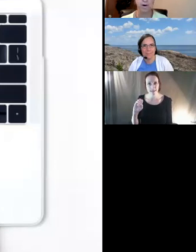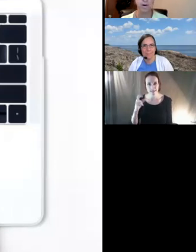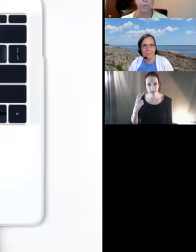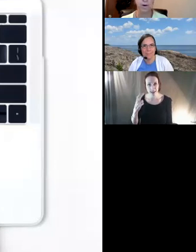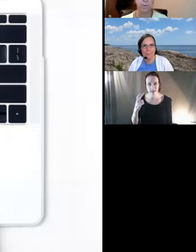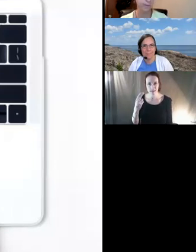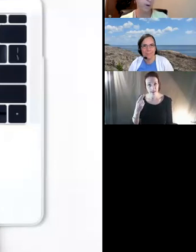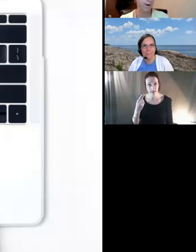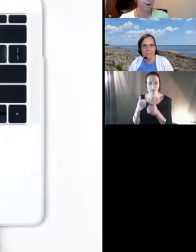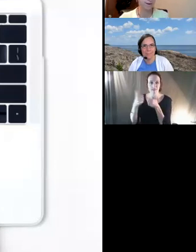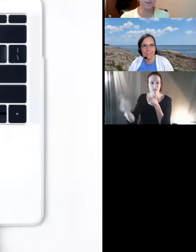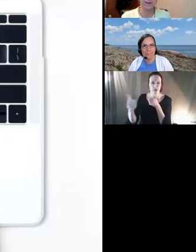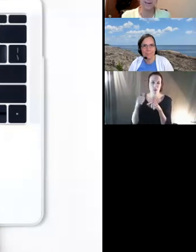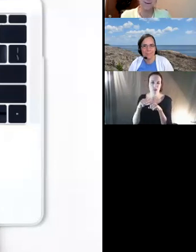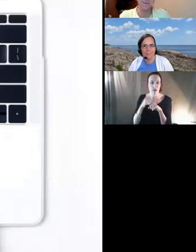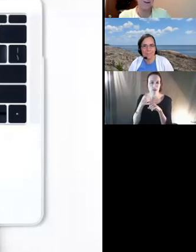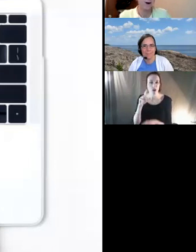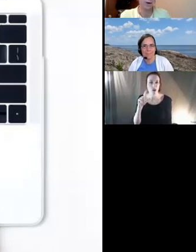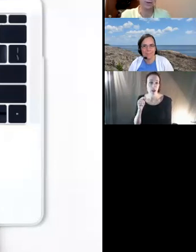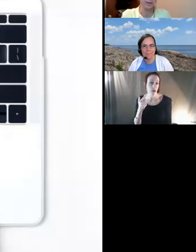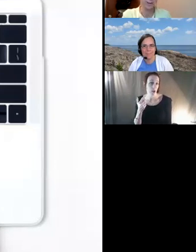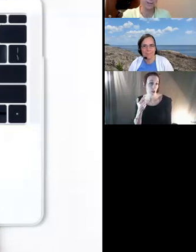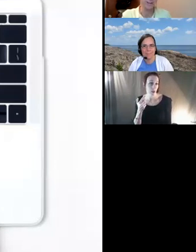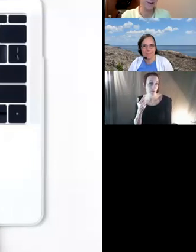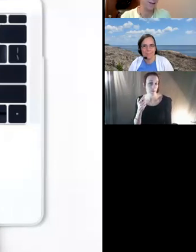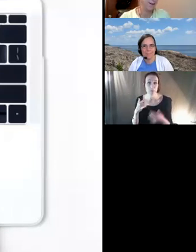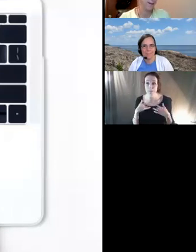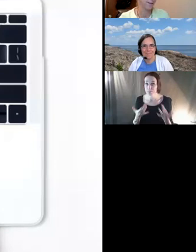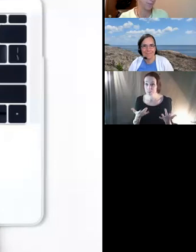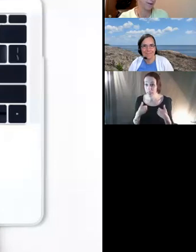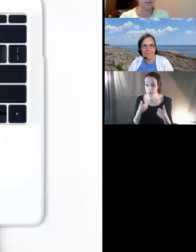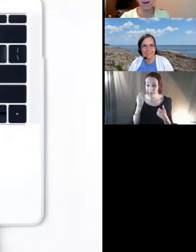for 2021. Excited to have our speakers today and excited